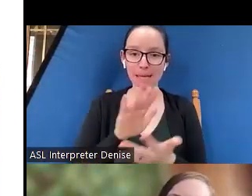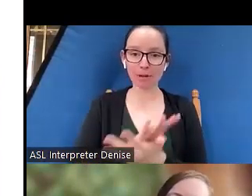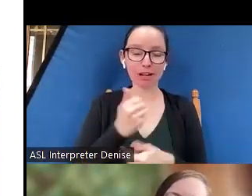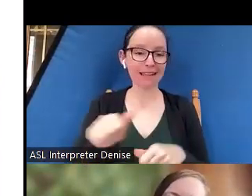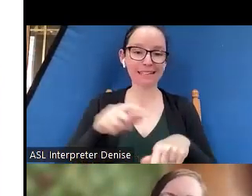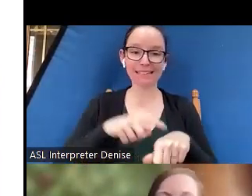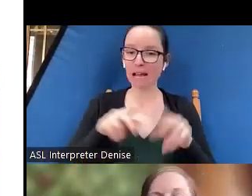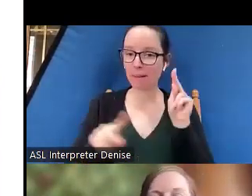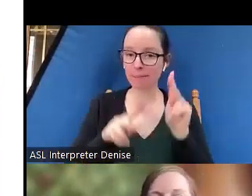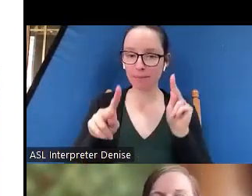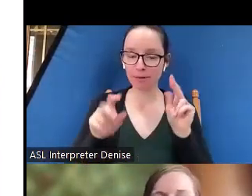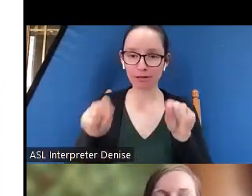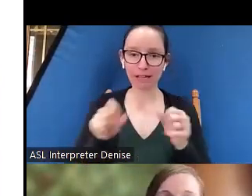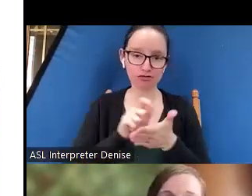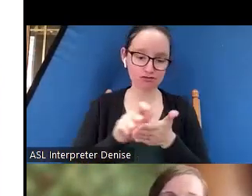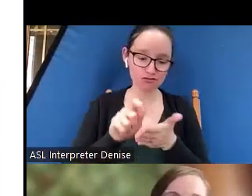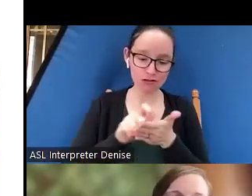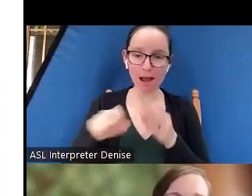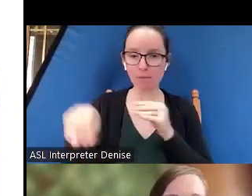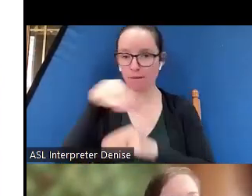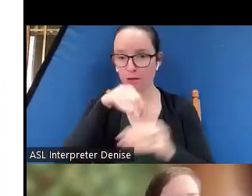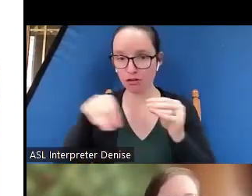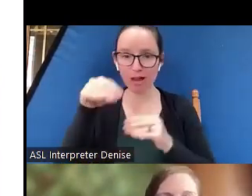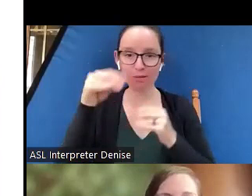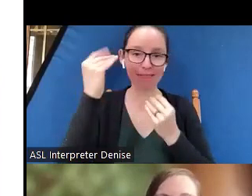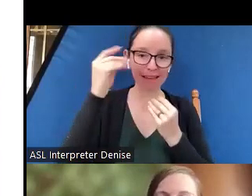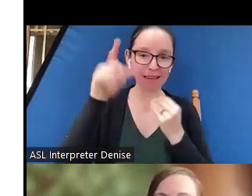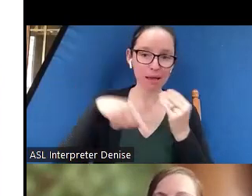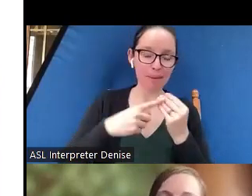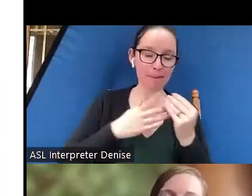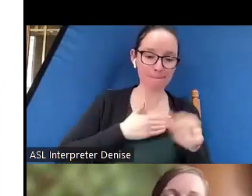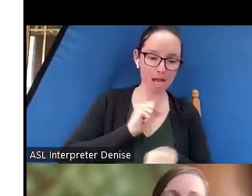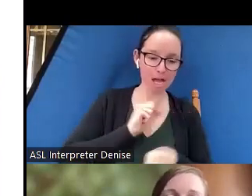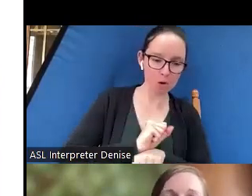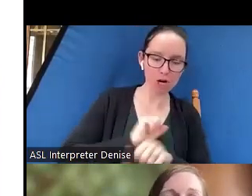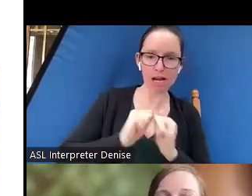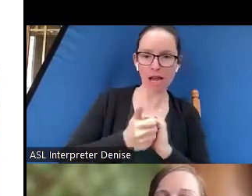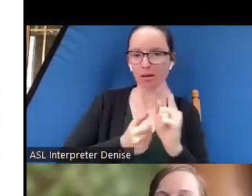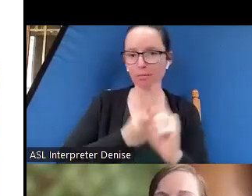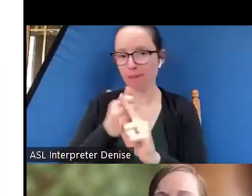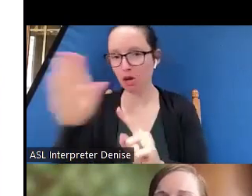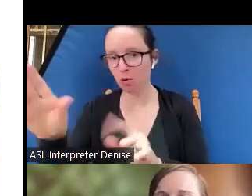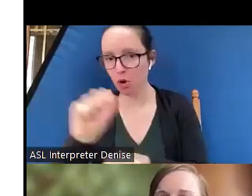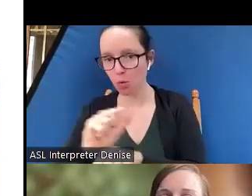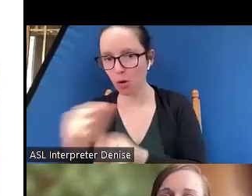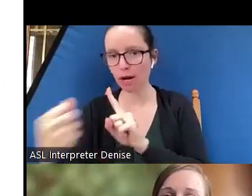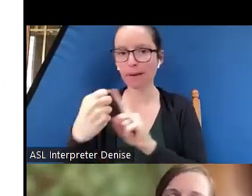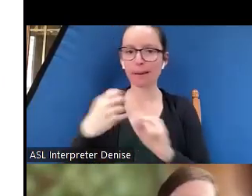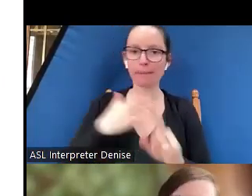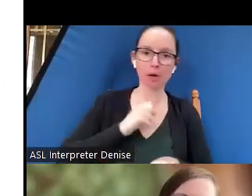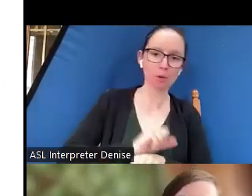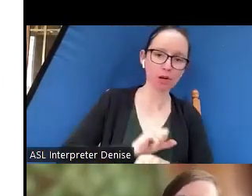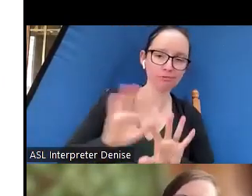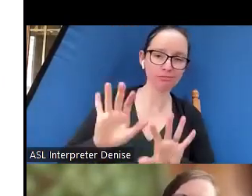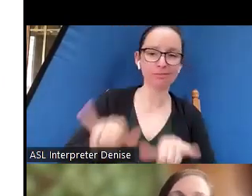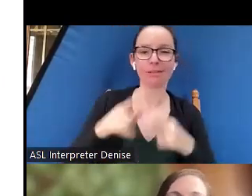thinking about how their work interacts with other folks on the project, we found to be really successful.